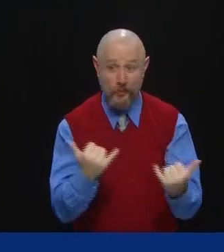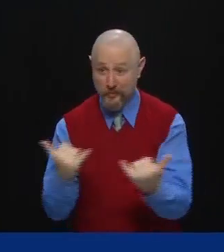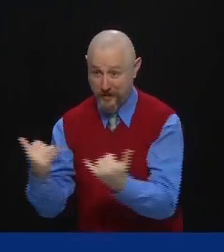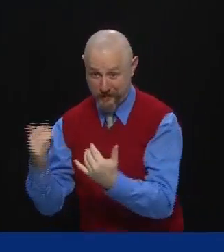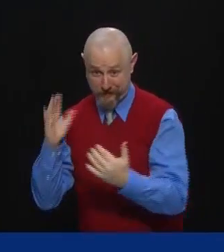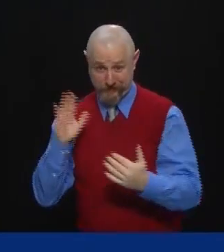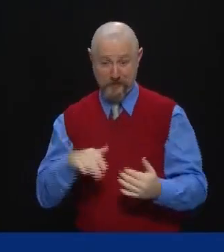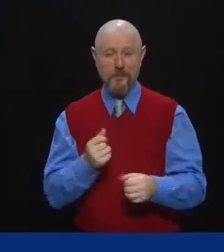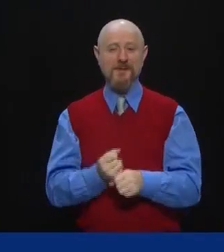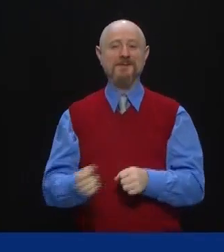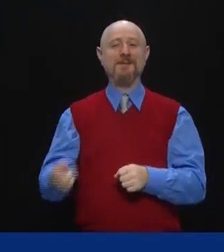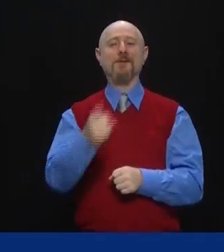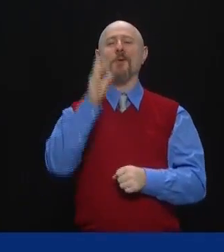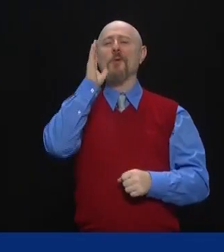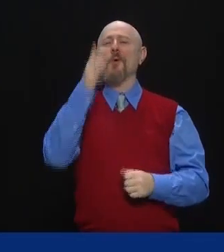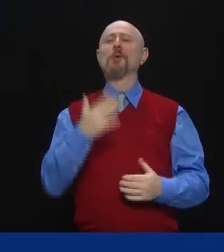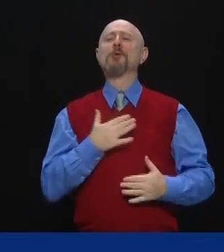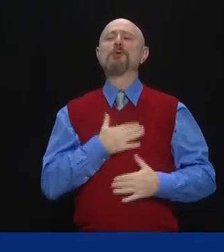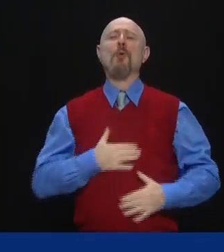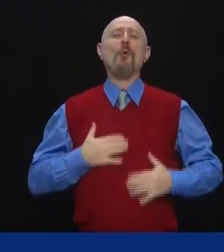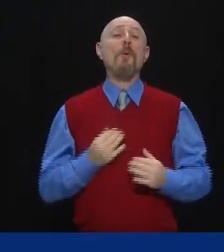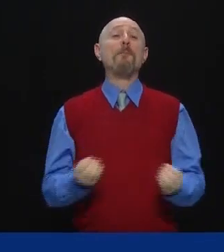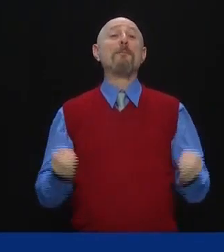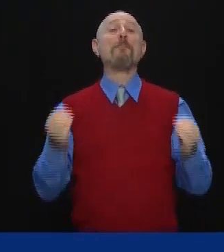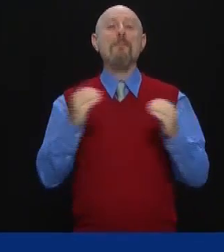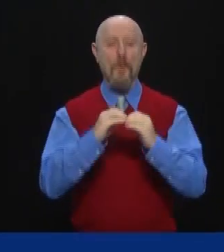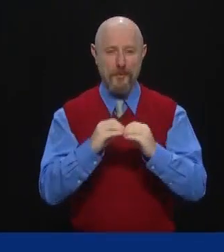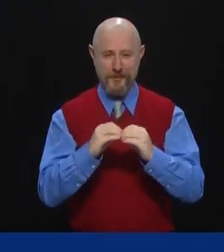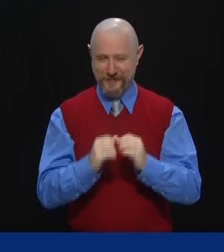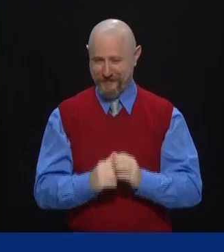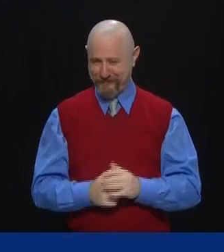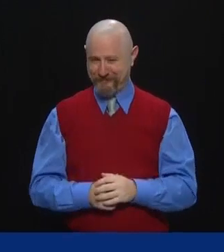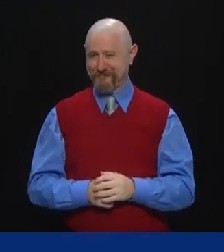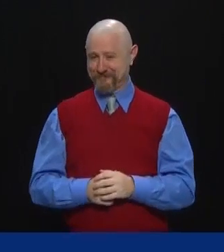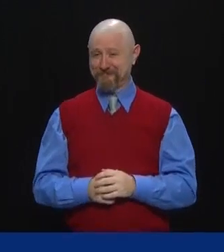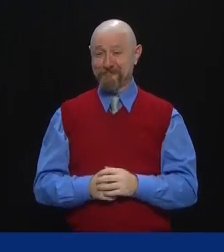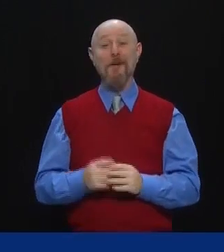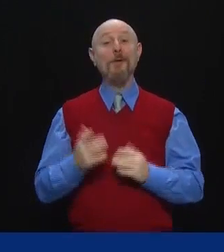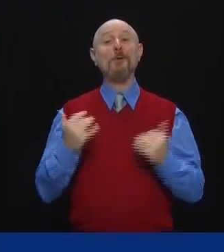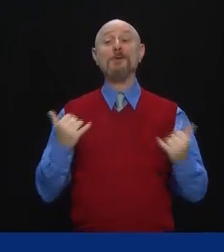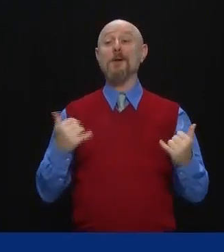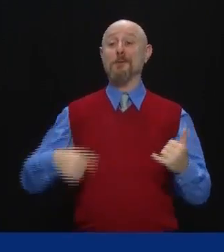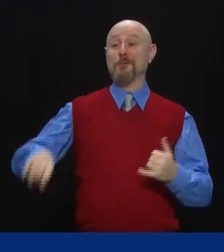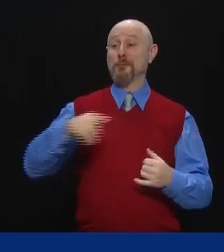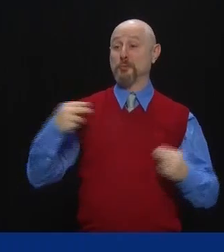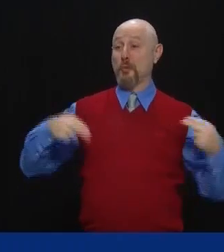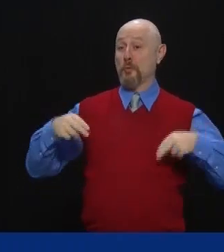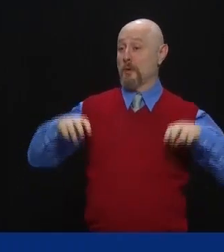MY FAMILY, FRIENDS AND STAFF DO KNOW KNOW IT IS A HOLIDAY. I THOUGHT I'D TELL THEM IT ACTUALLY IS A HOLIDAY.